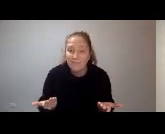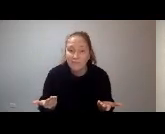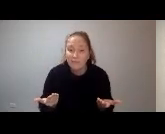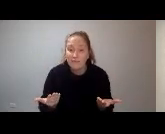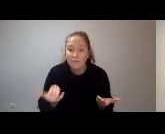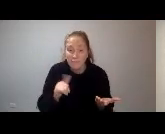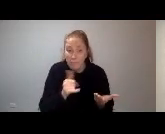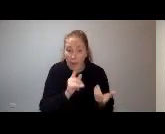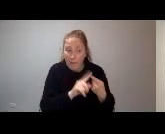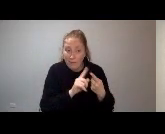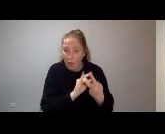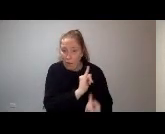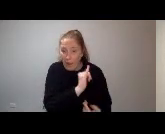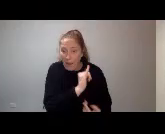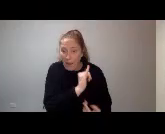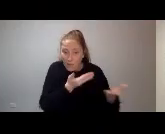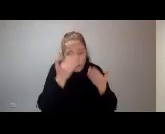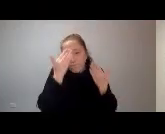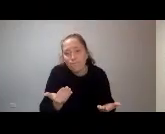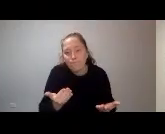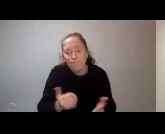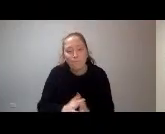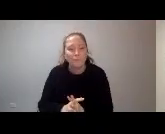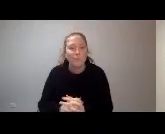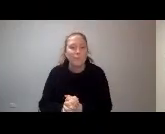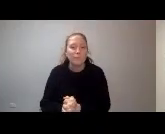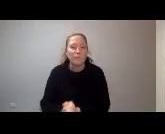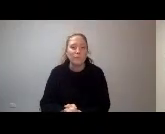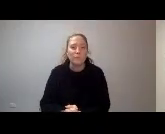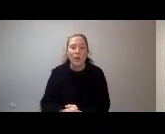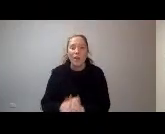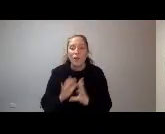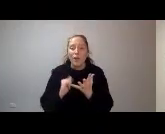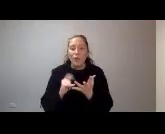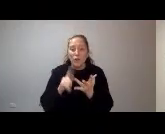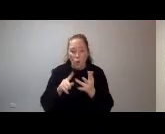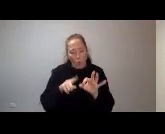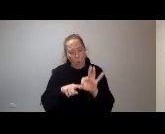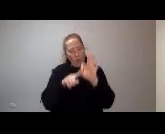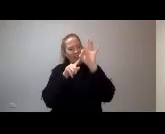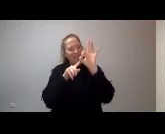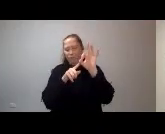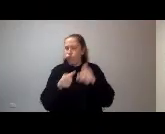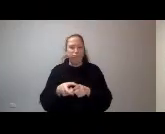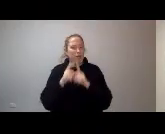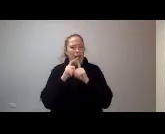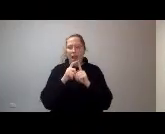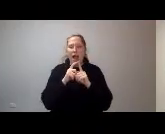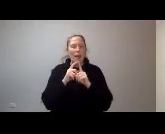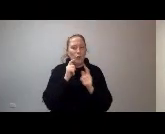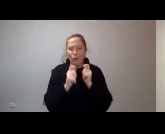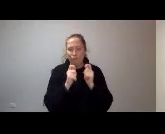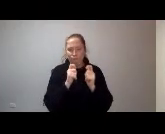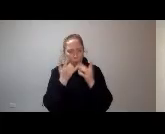in having talked about how hard it is to measure quality, I did a literature review a couple of years ago